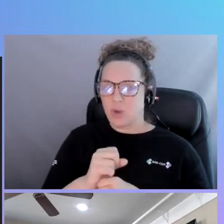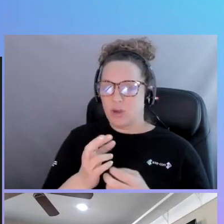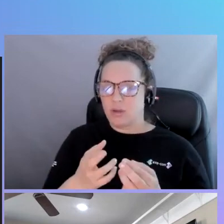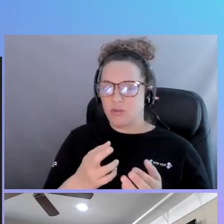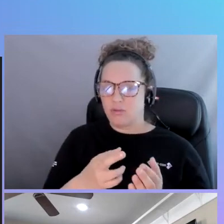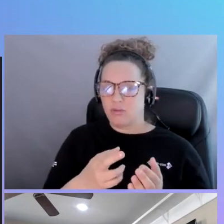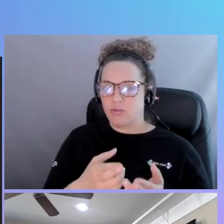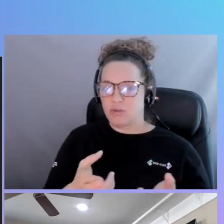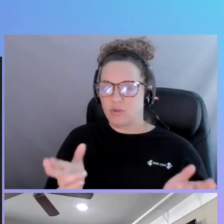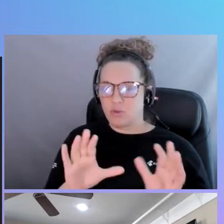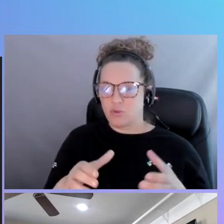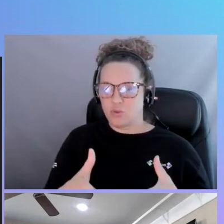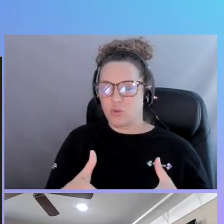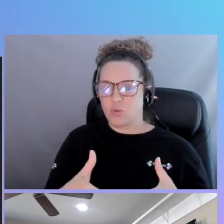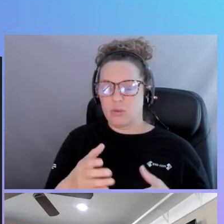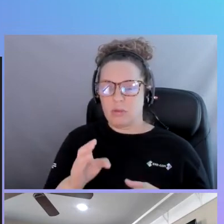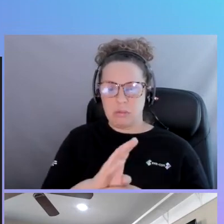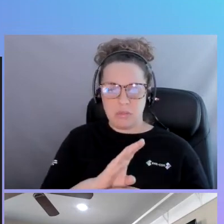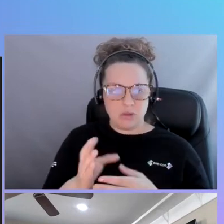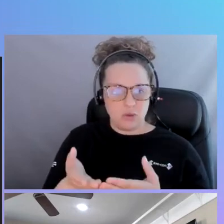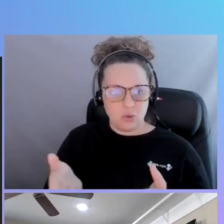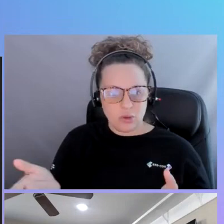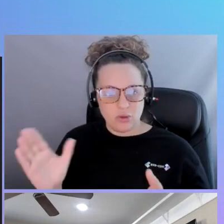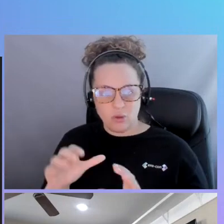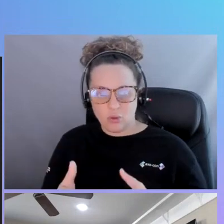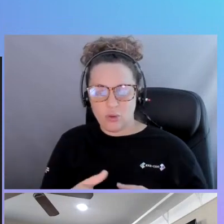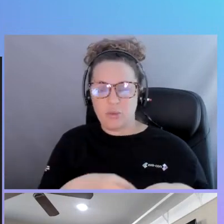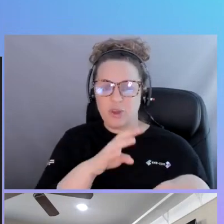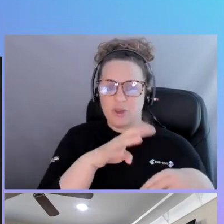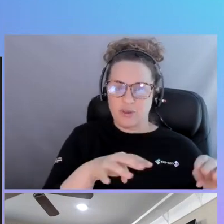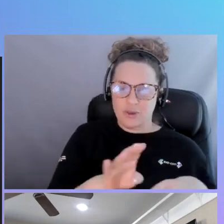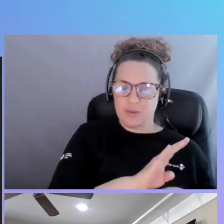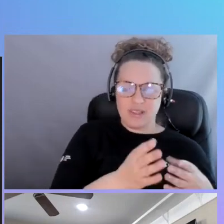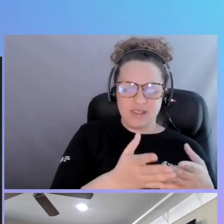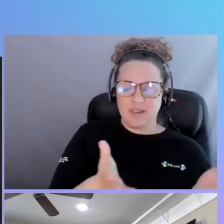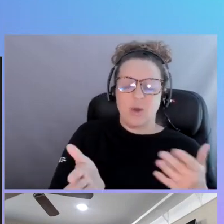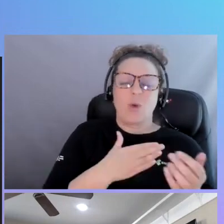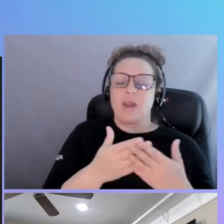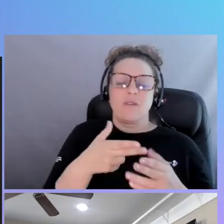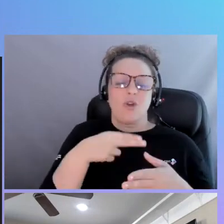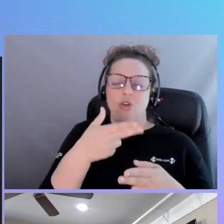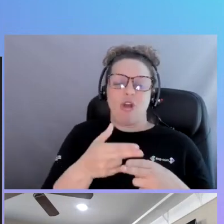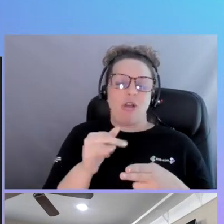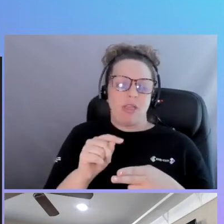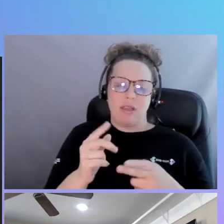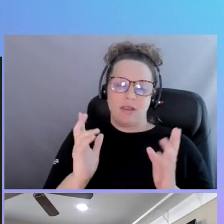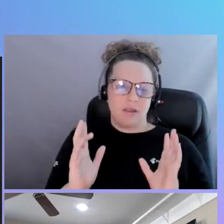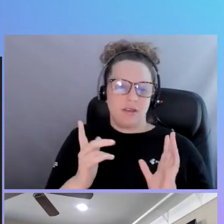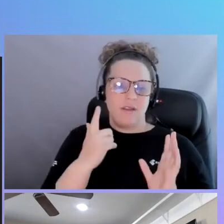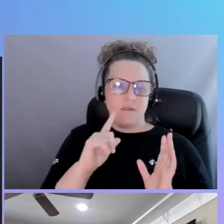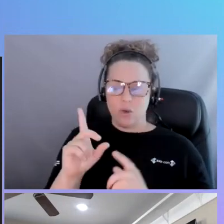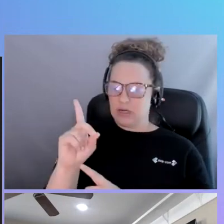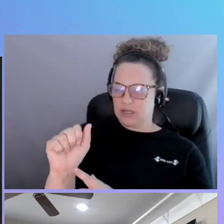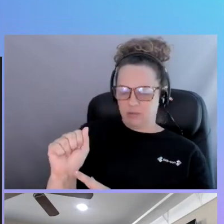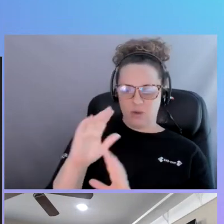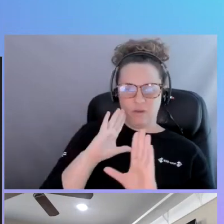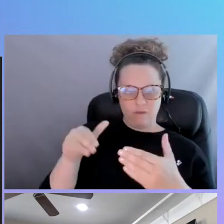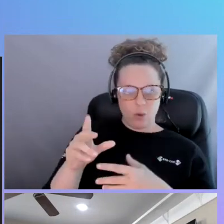a business resource group, a diversity business group, whatever you want to call it. For disabled. And if you don't,